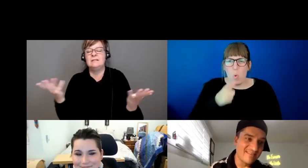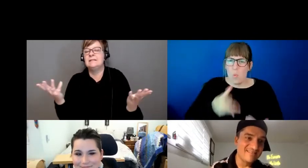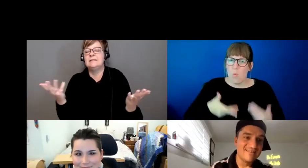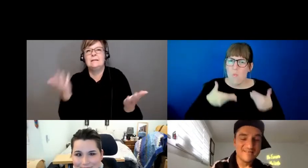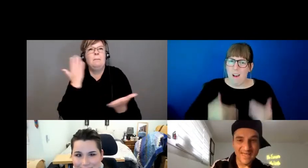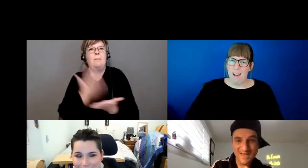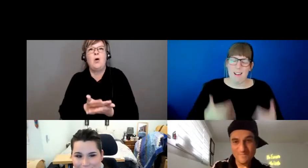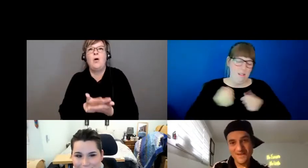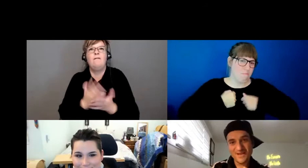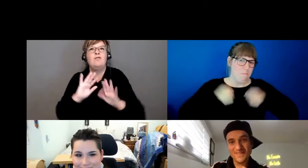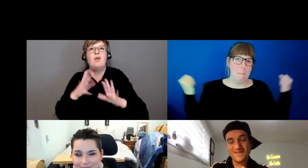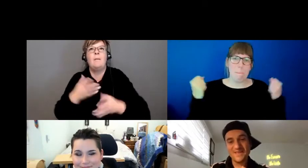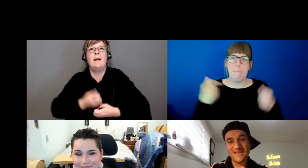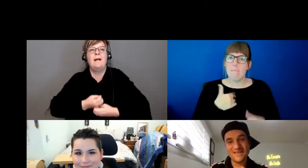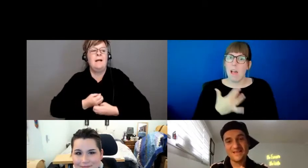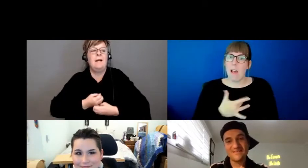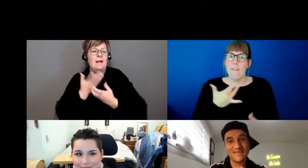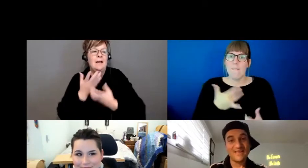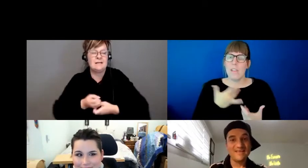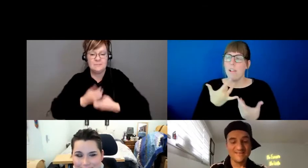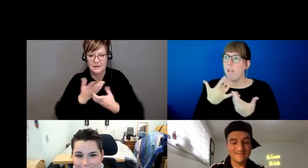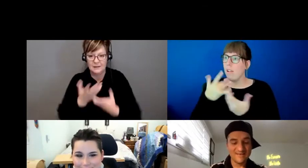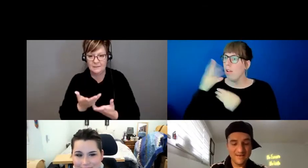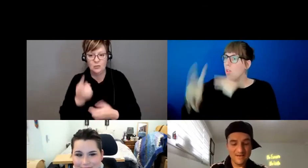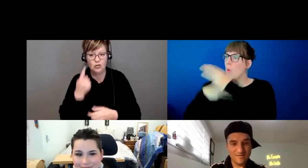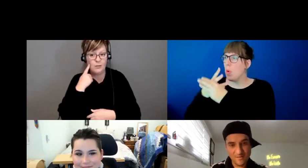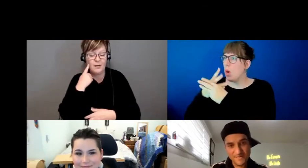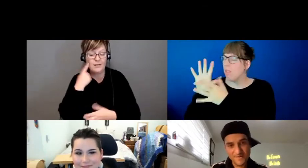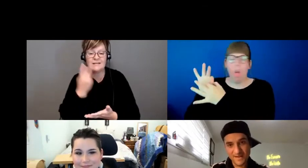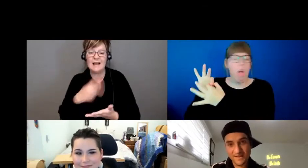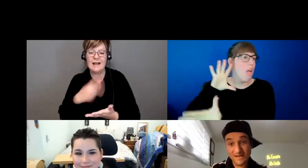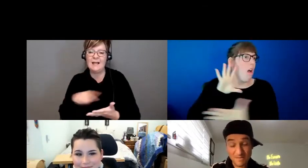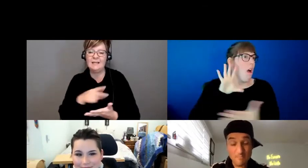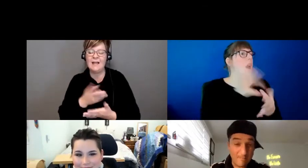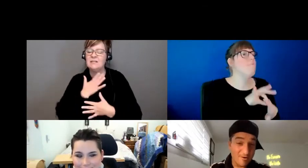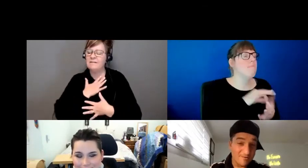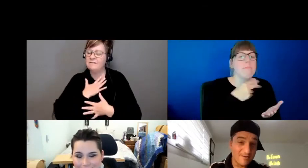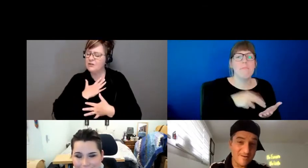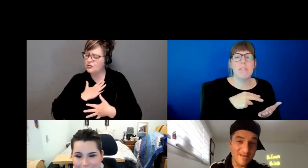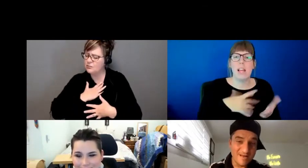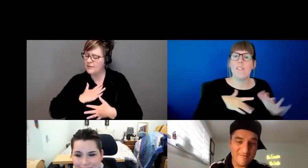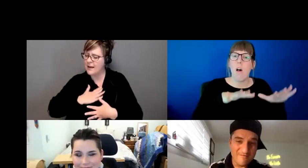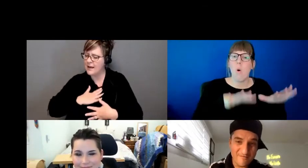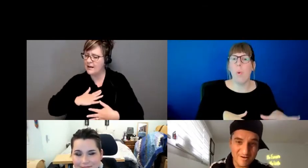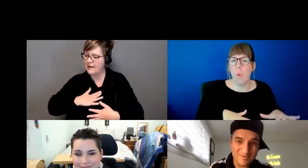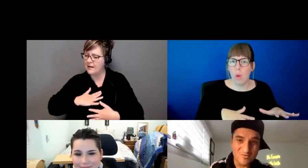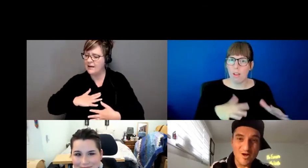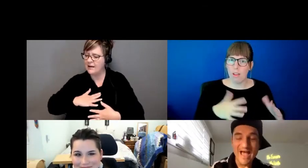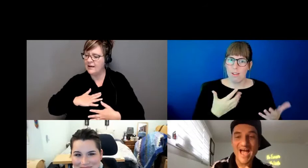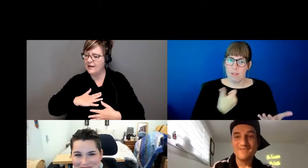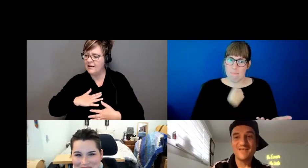IS AN ESCAPE, AND I THINK THAT DANCE IS SOMETHING, IN MY PERSON OPINION, I'M A VERY STRONG ADVOCATE